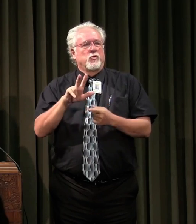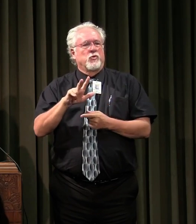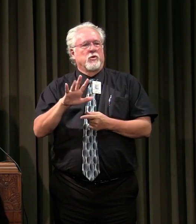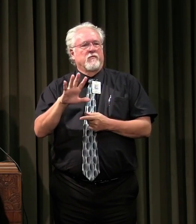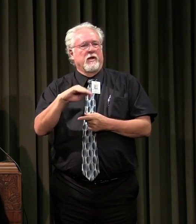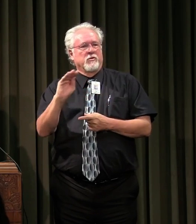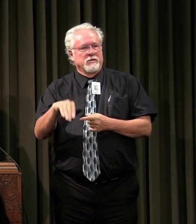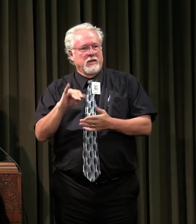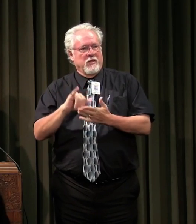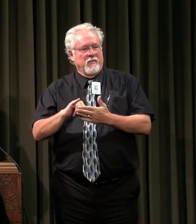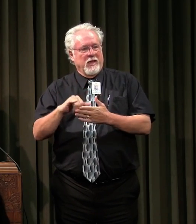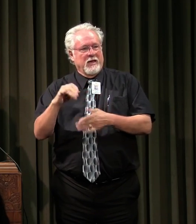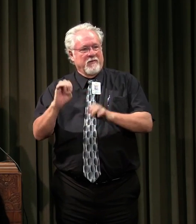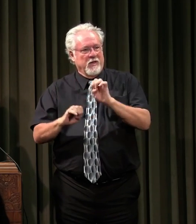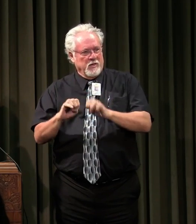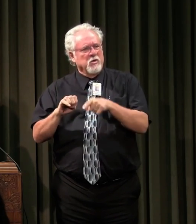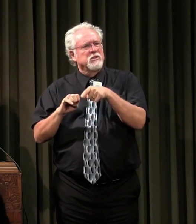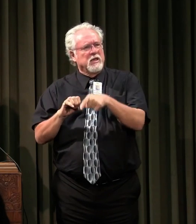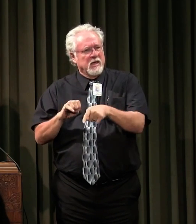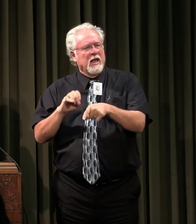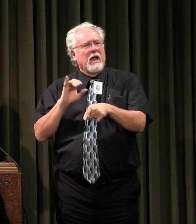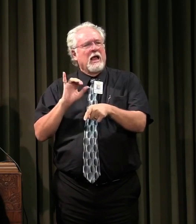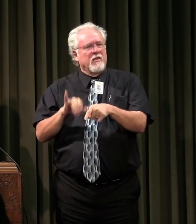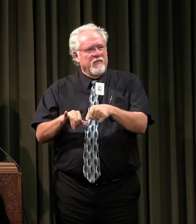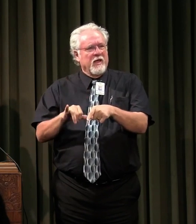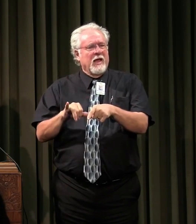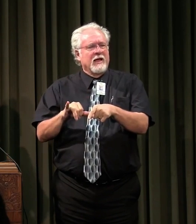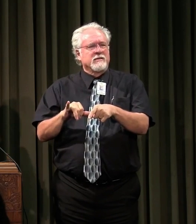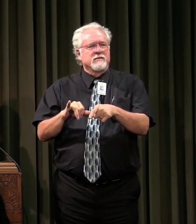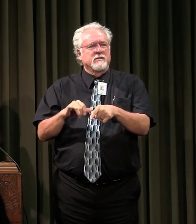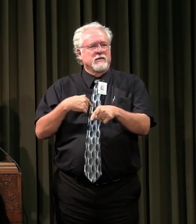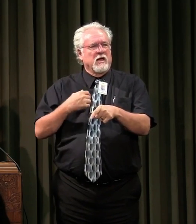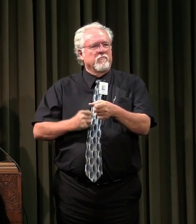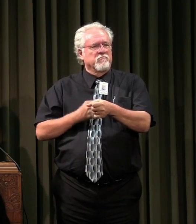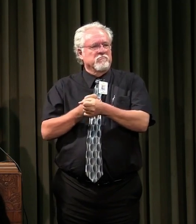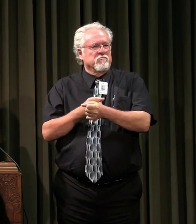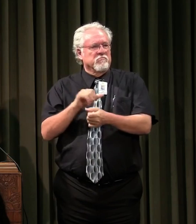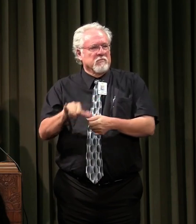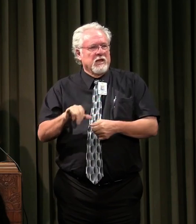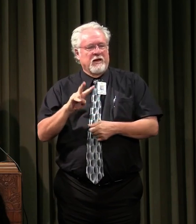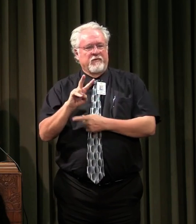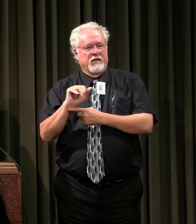evaluation that is something that I have promoted as well and so we believe there